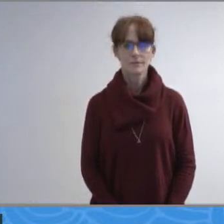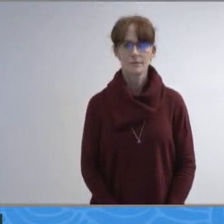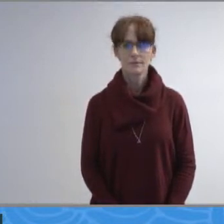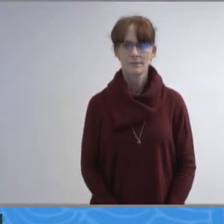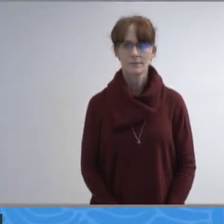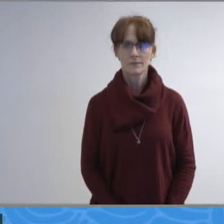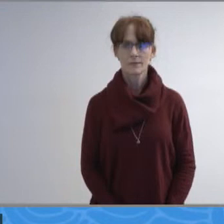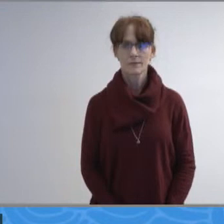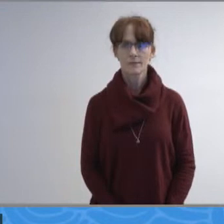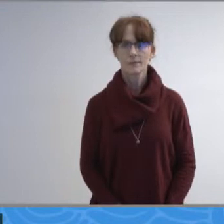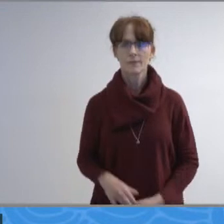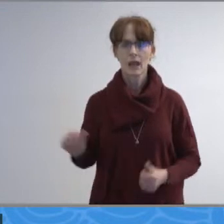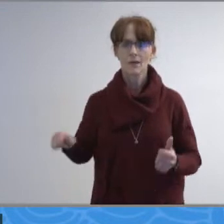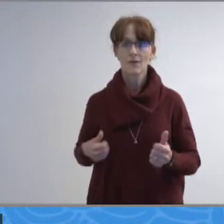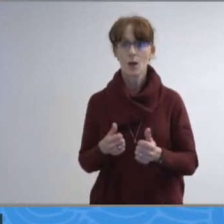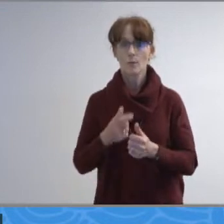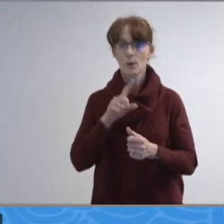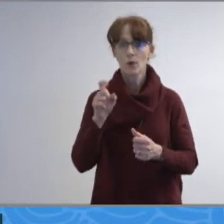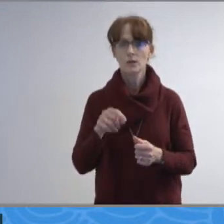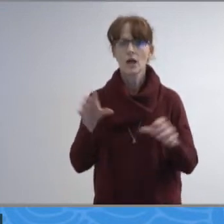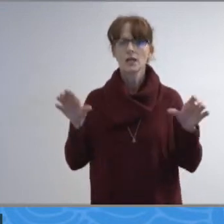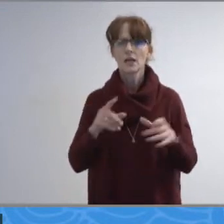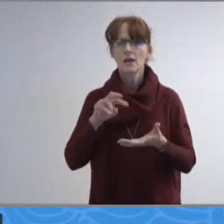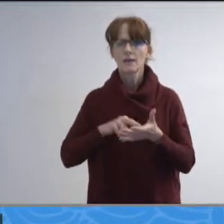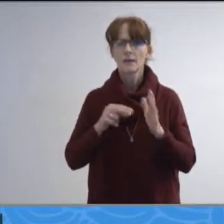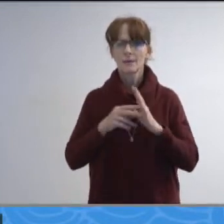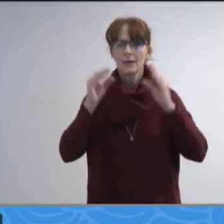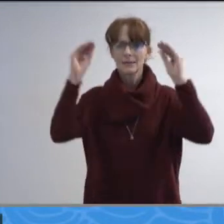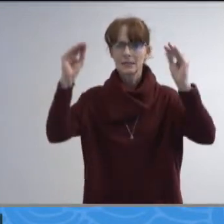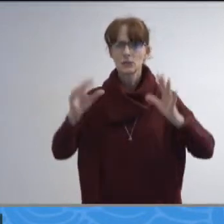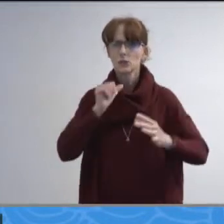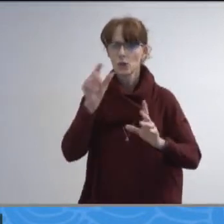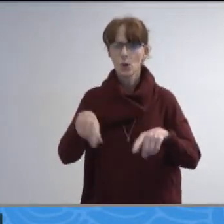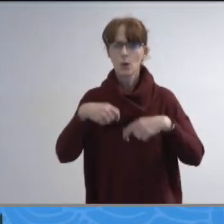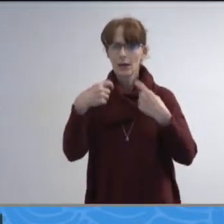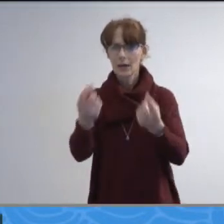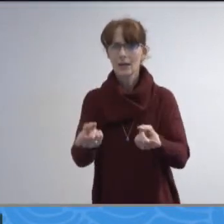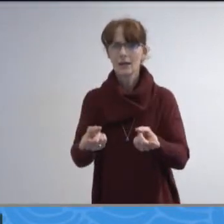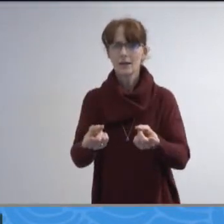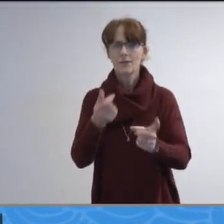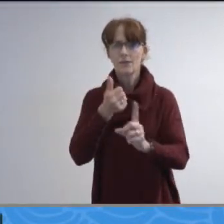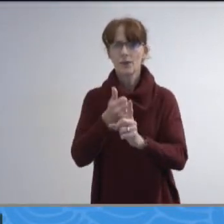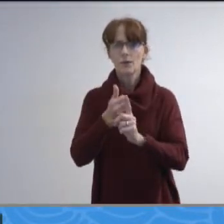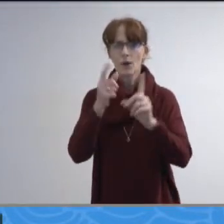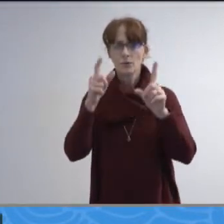A follow-up to that, a question came in, does this mean that teachers don't give their own tests in class?